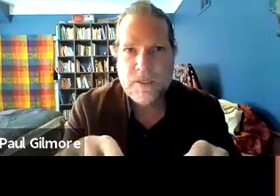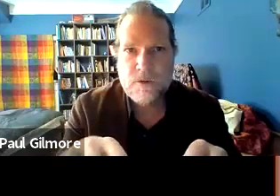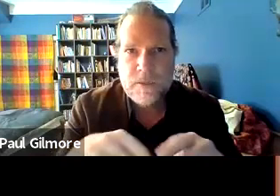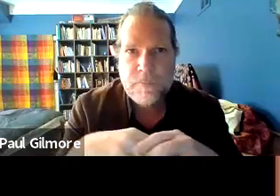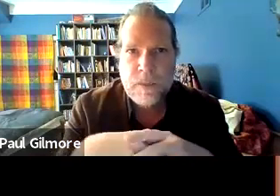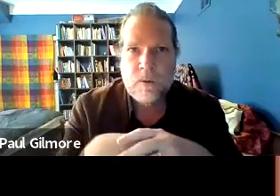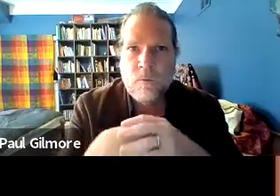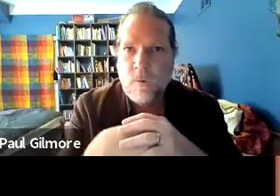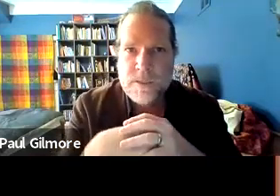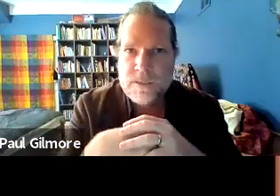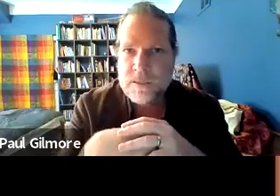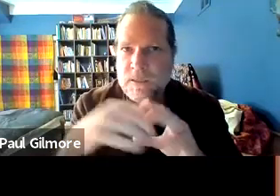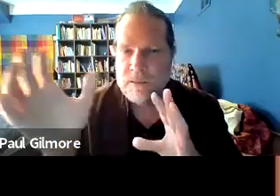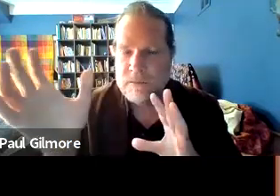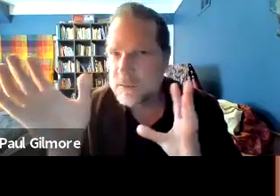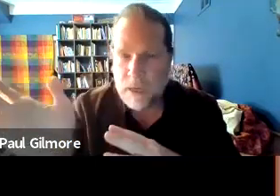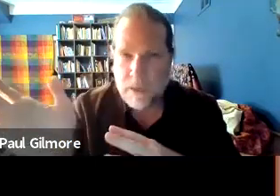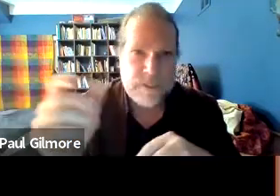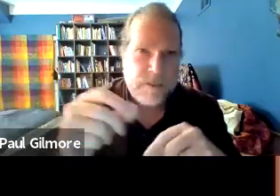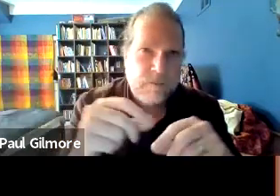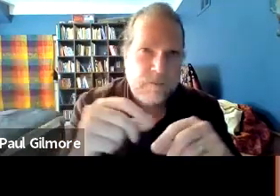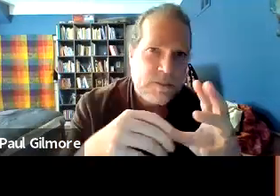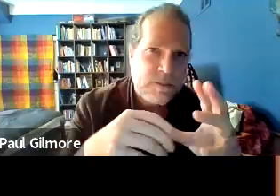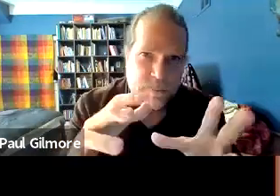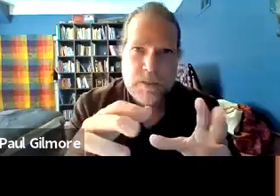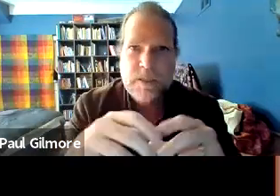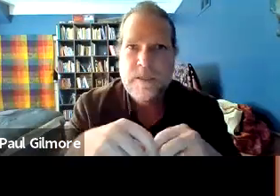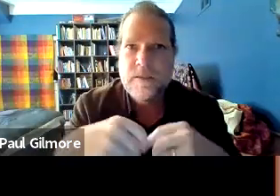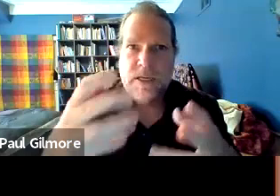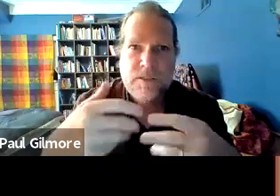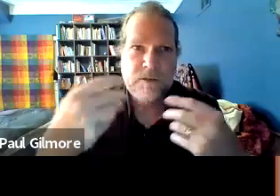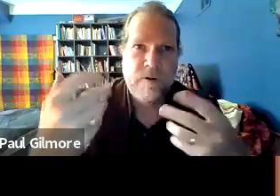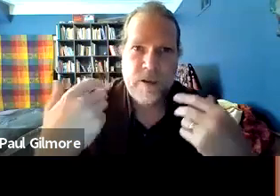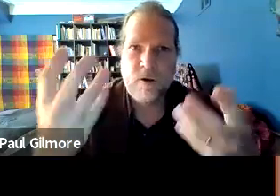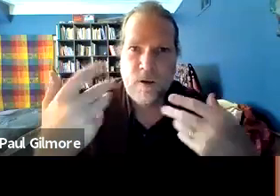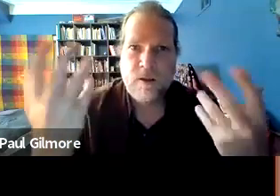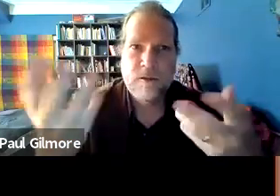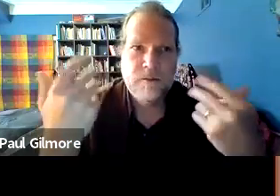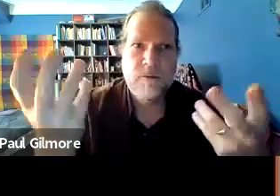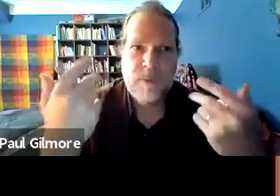century, wasn't a democracy. It wasn't a republic, in the sense of all you know,